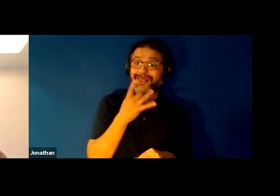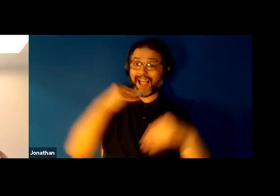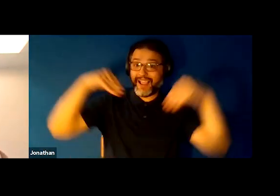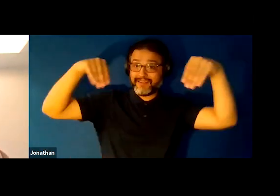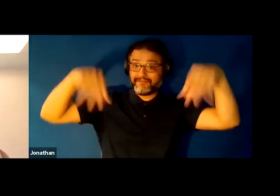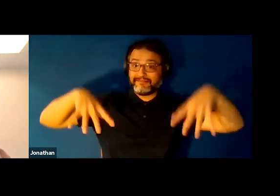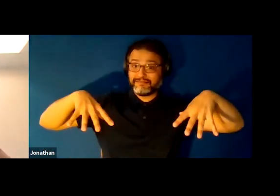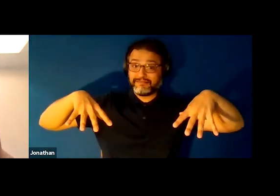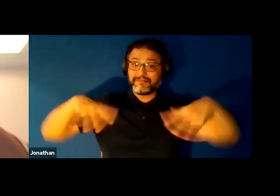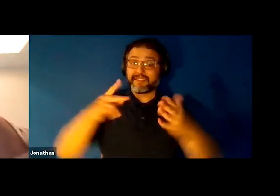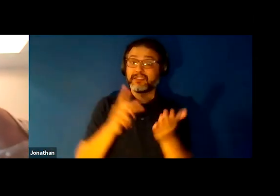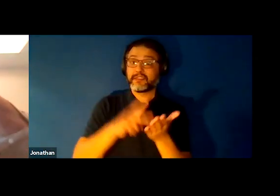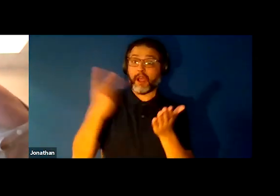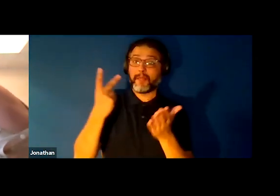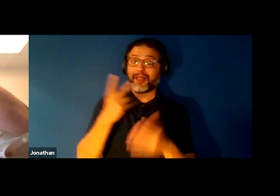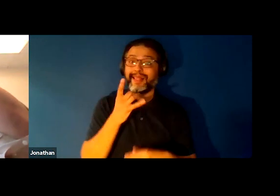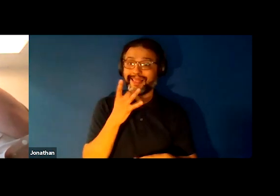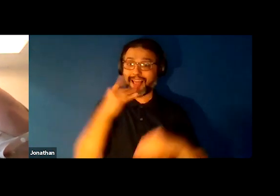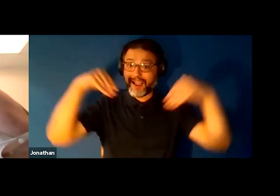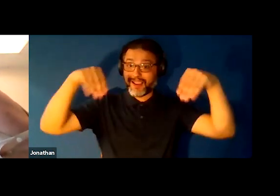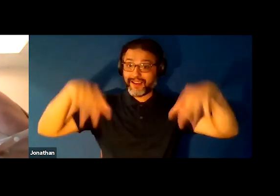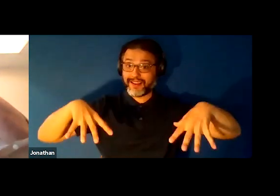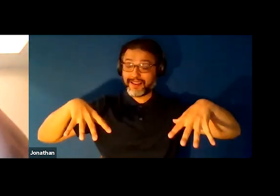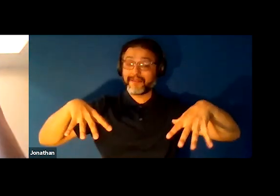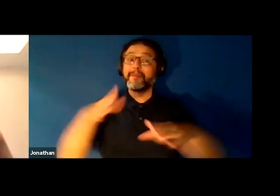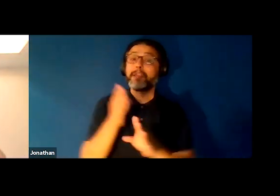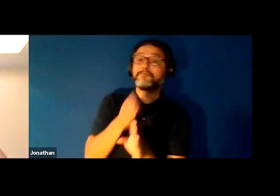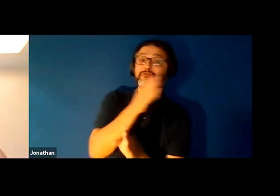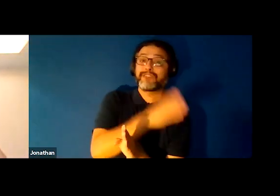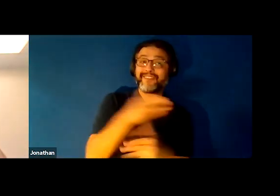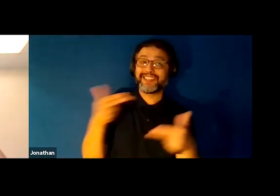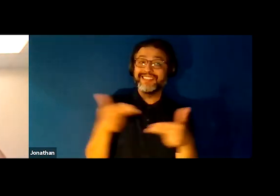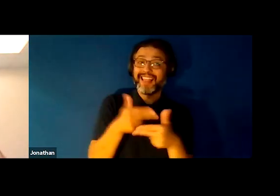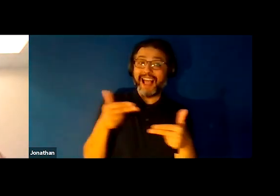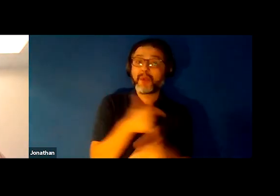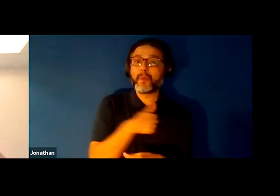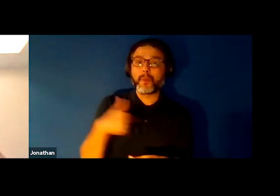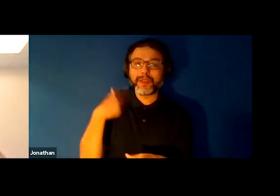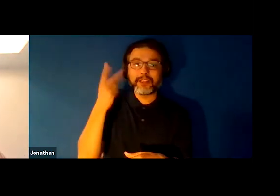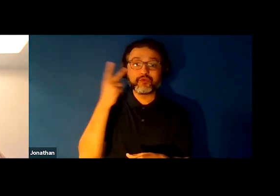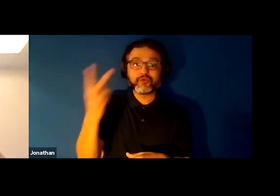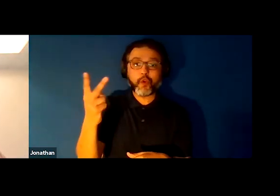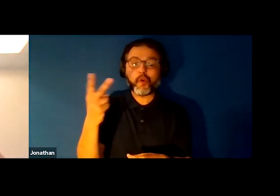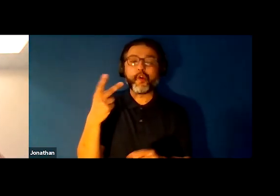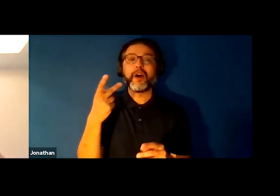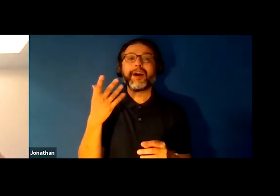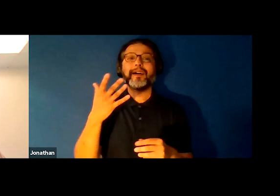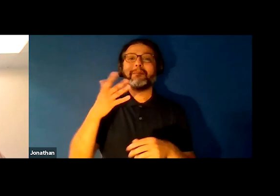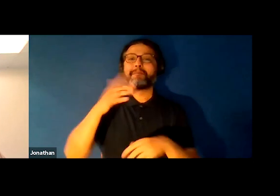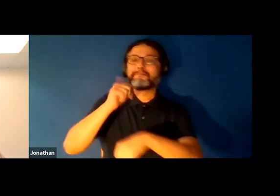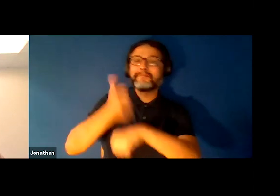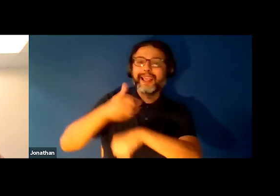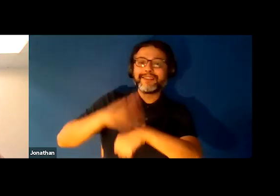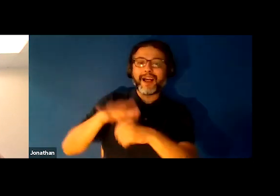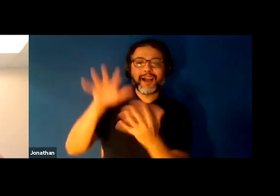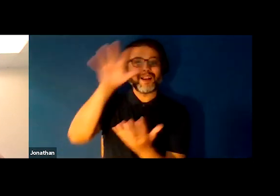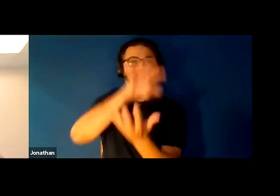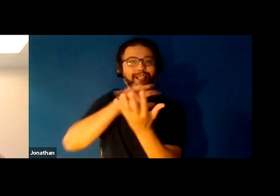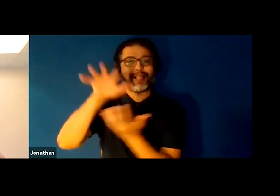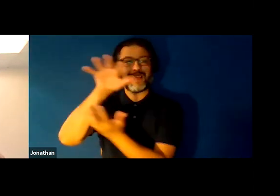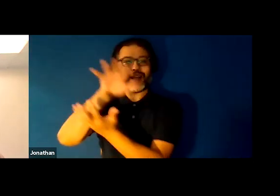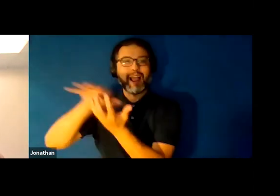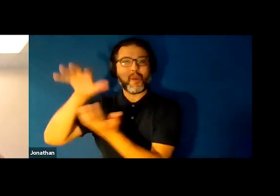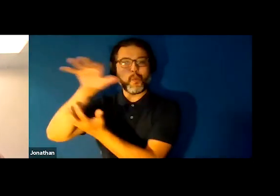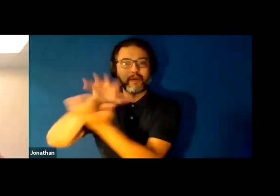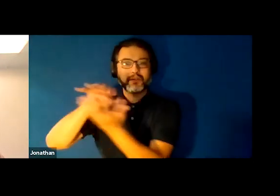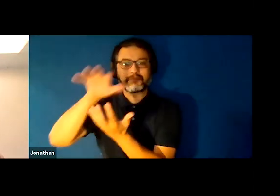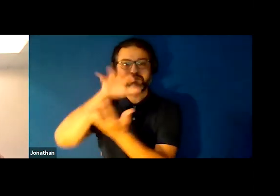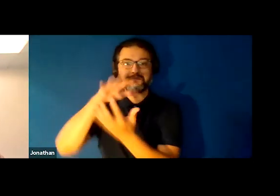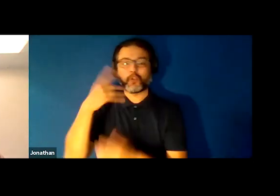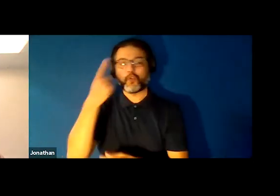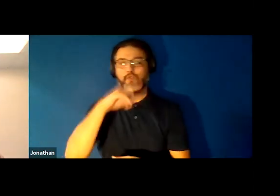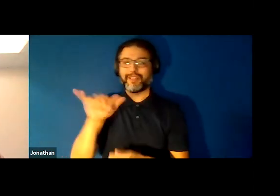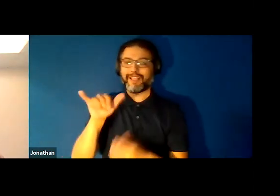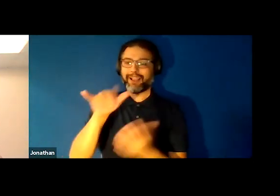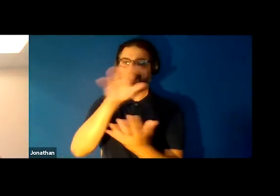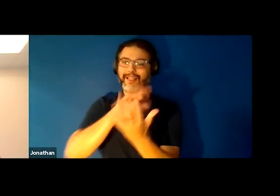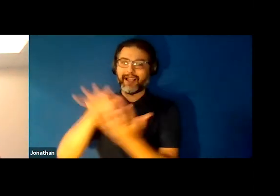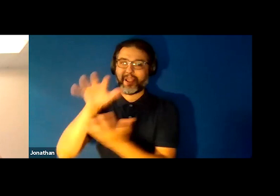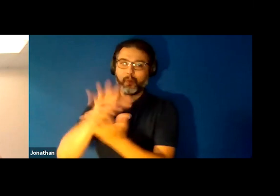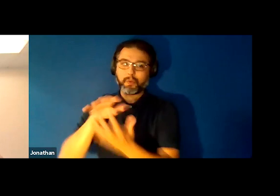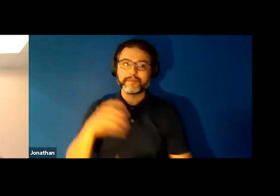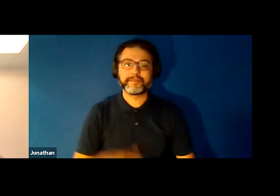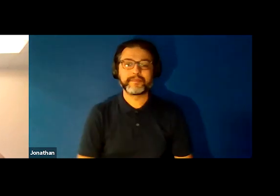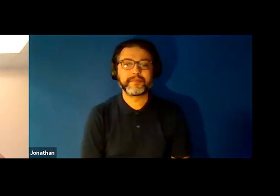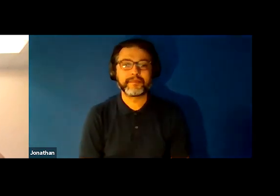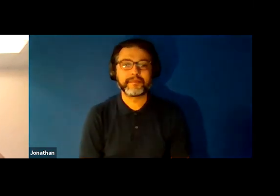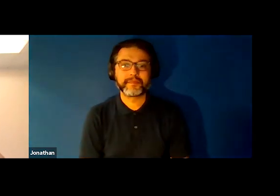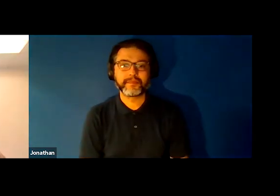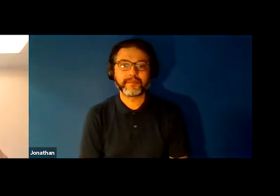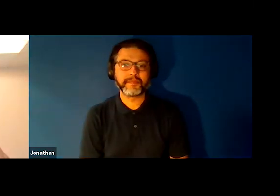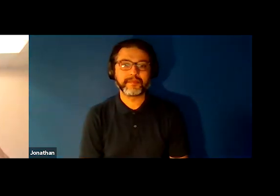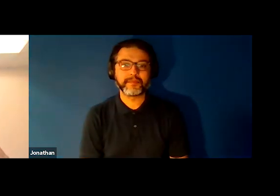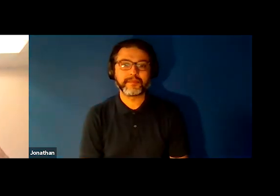And then, as the previous slide had on it, this idea is based on a cumulus cloud formation.